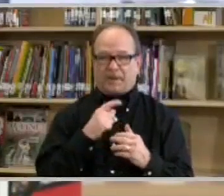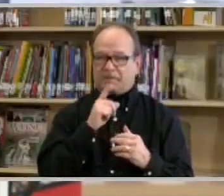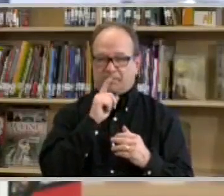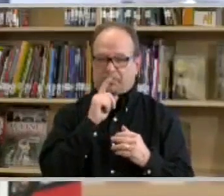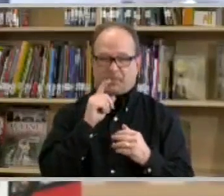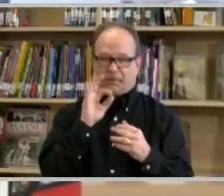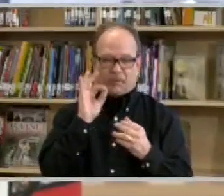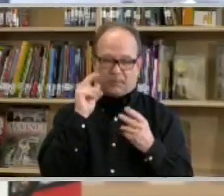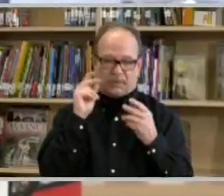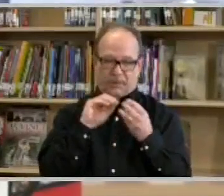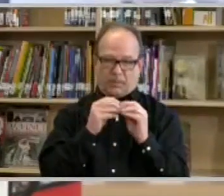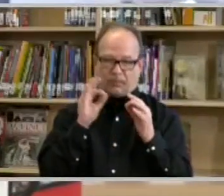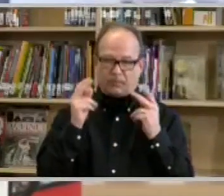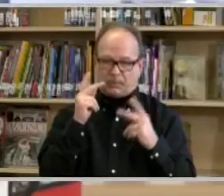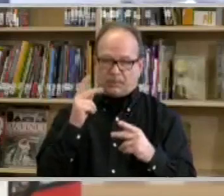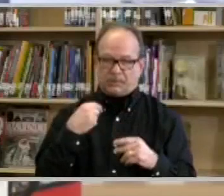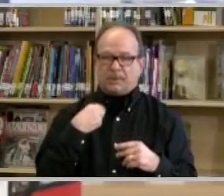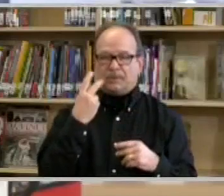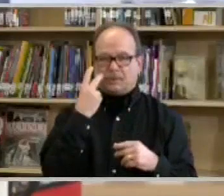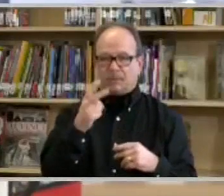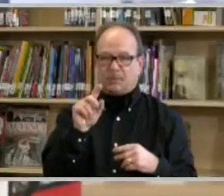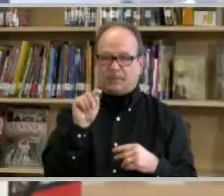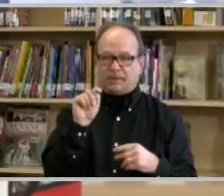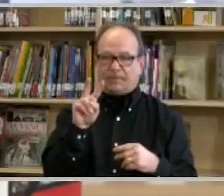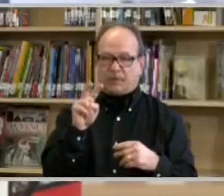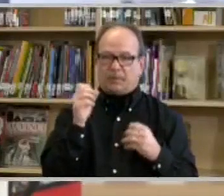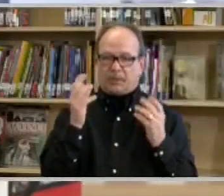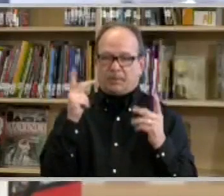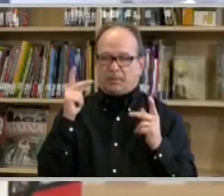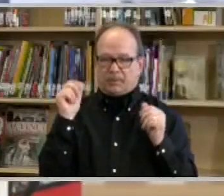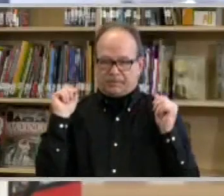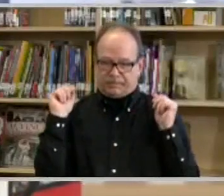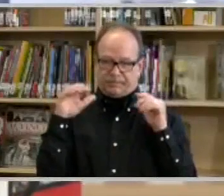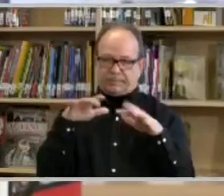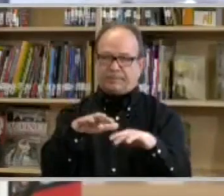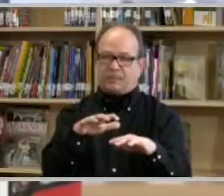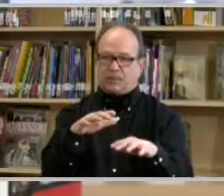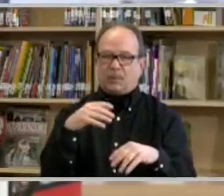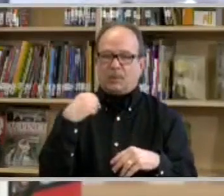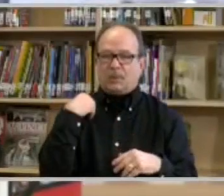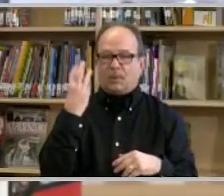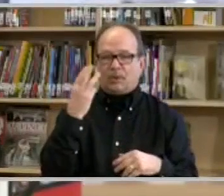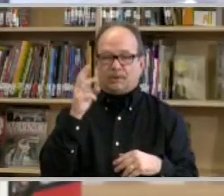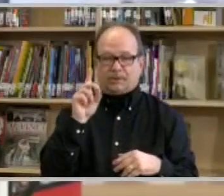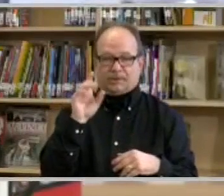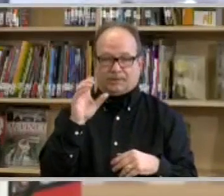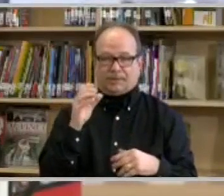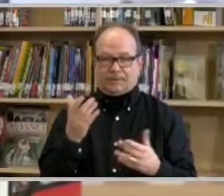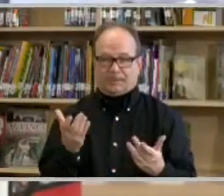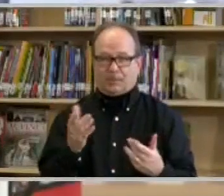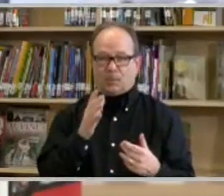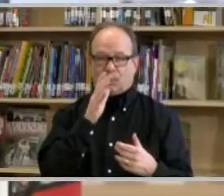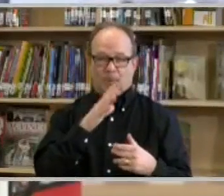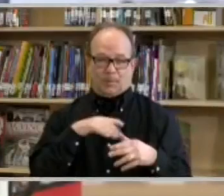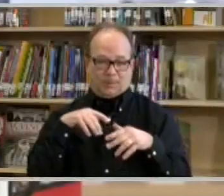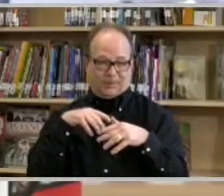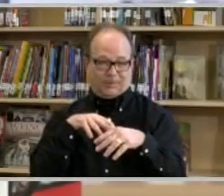THE INTERACTIONS THAT WE HAD WITH, I WON'T VENTURE TO SAY THE NUMBER BUT I THINK YOU SAW ON TV